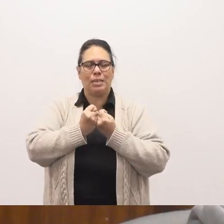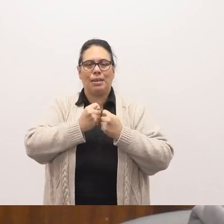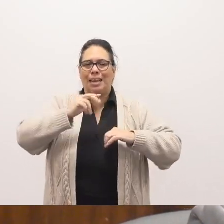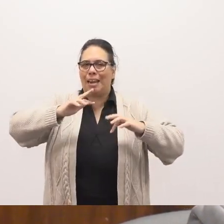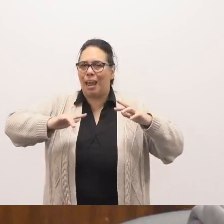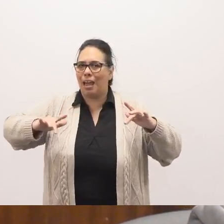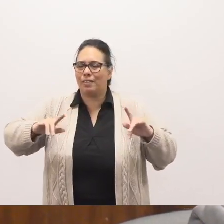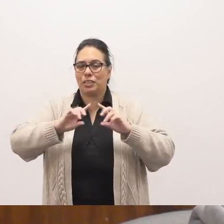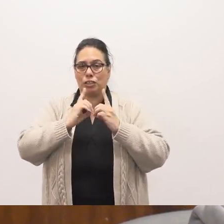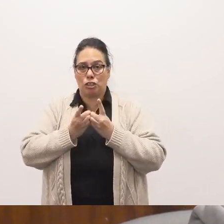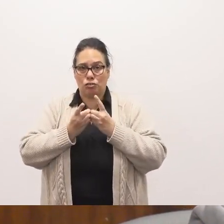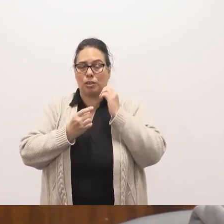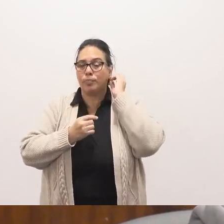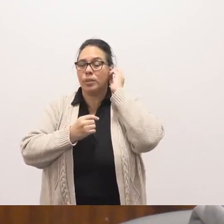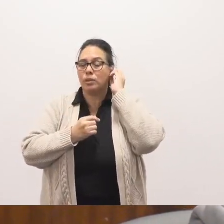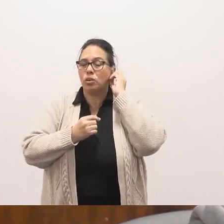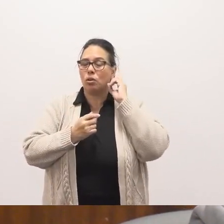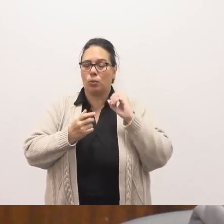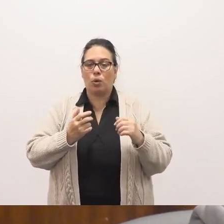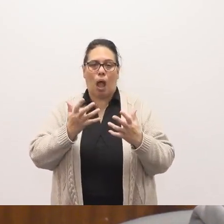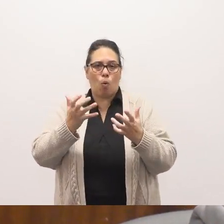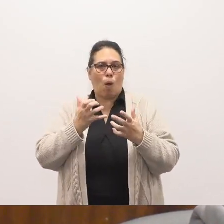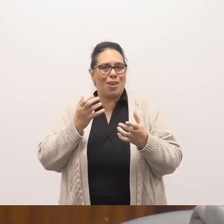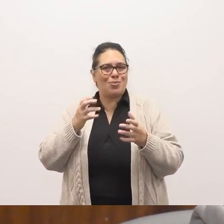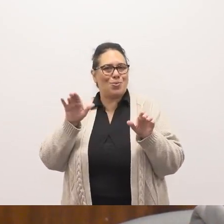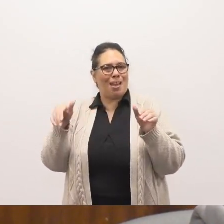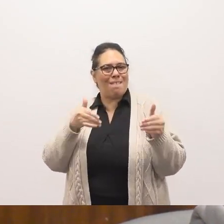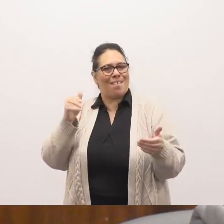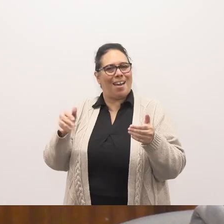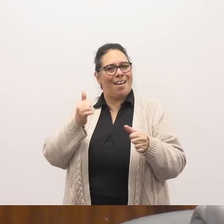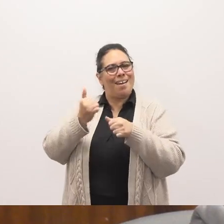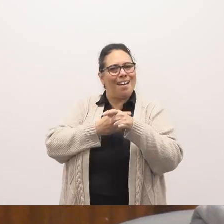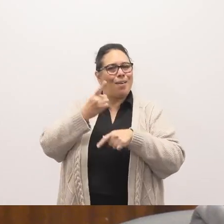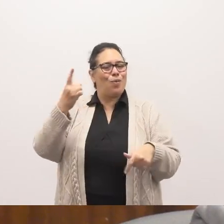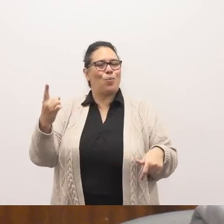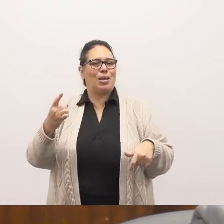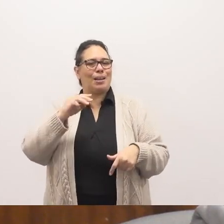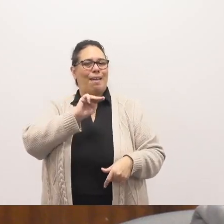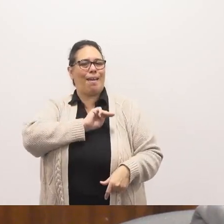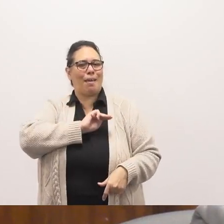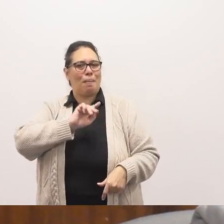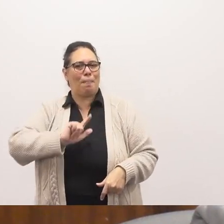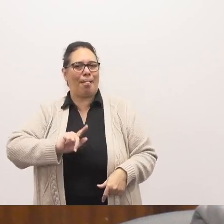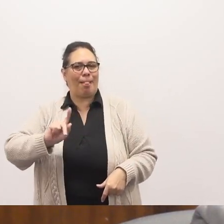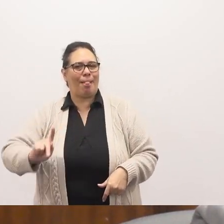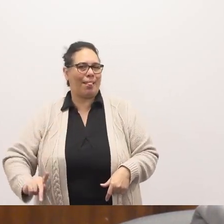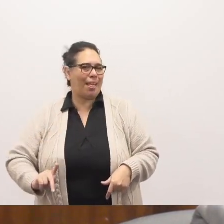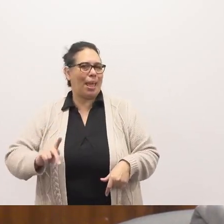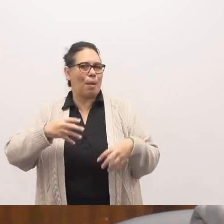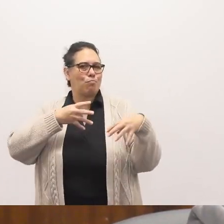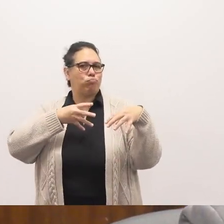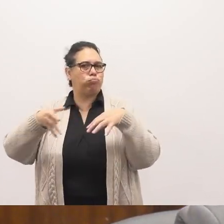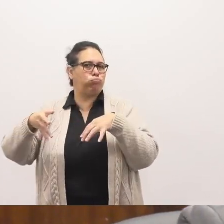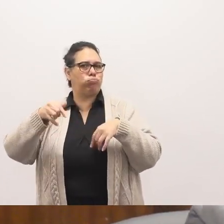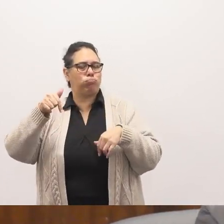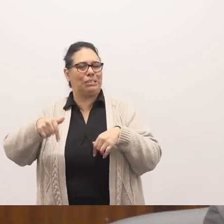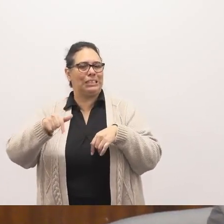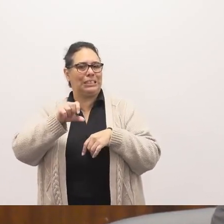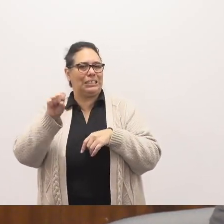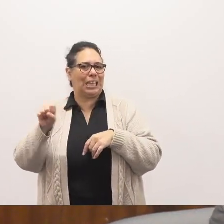So all things considered, I wanna invite everyone out to the MLK Parade. That's this Saturday. I'm looking forward to it.